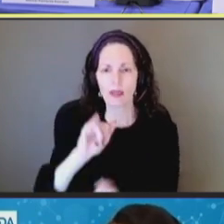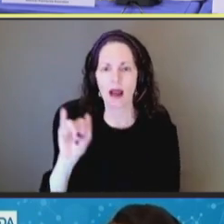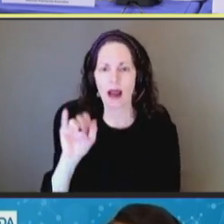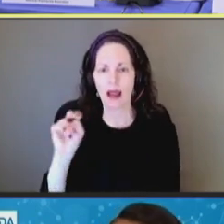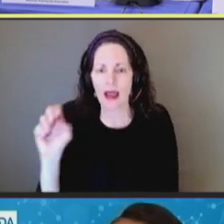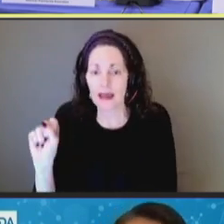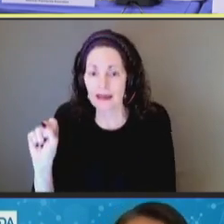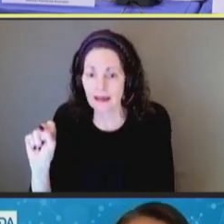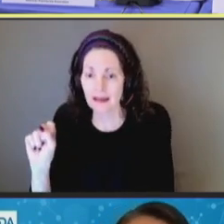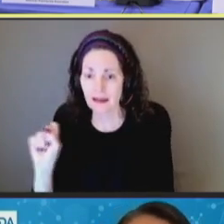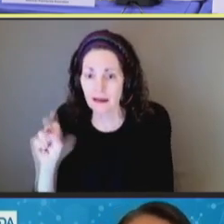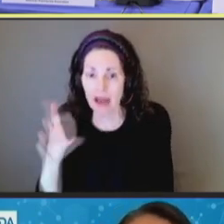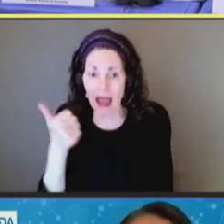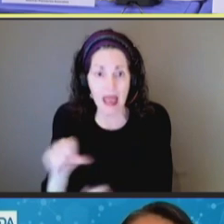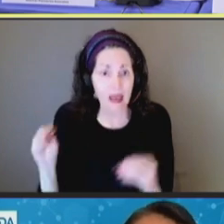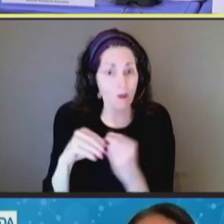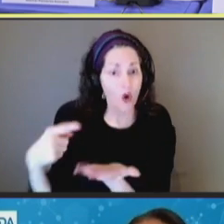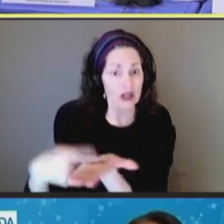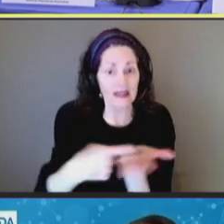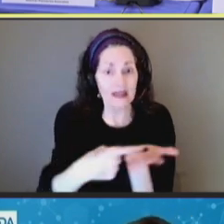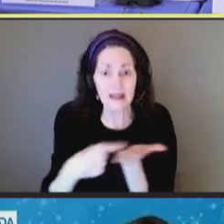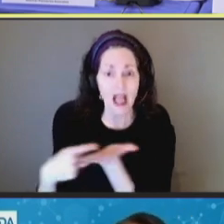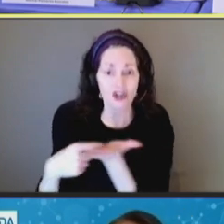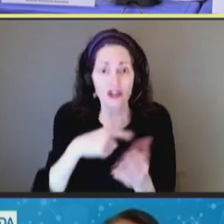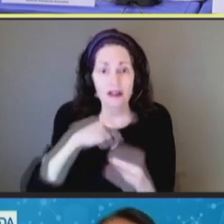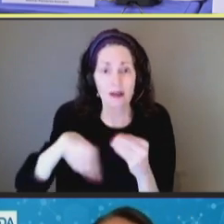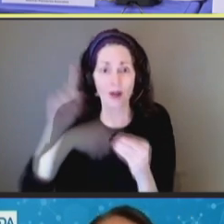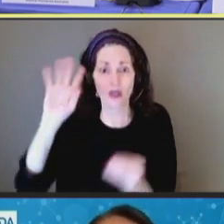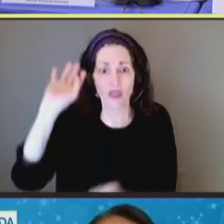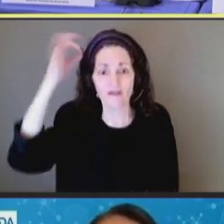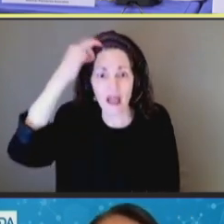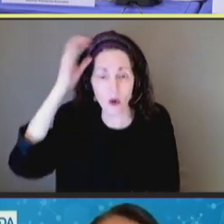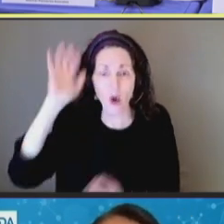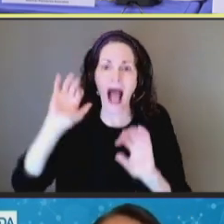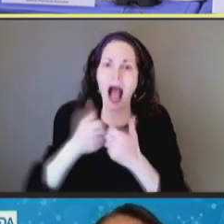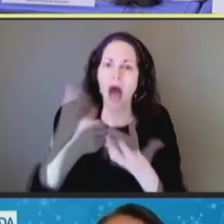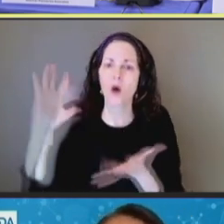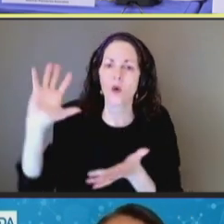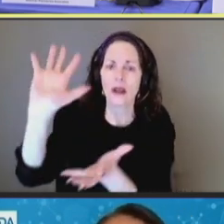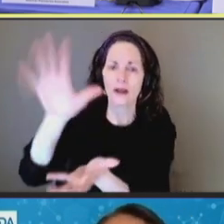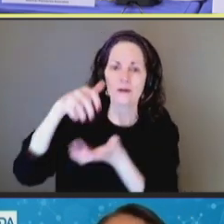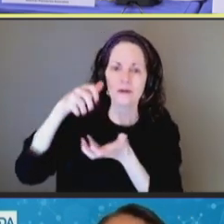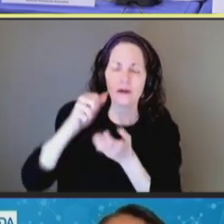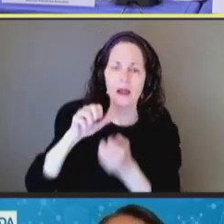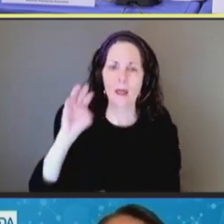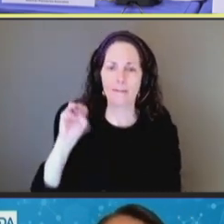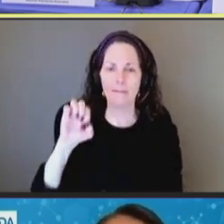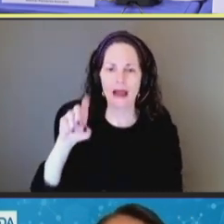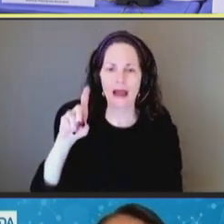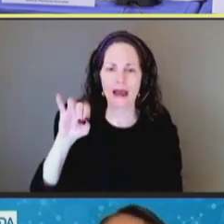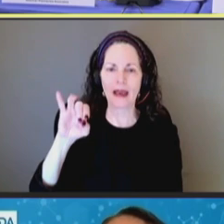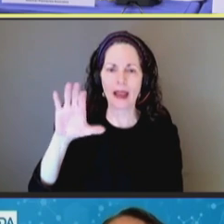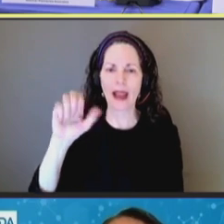at the federal level of how do we engage the Medicare data like the VA did for their data?